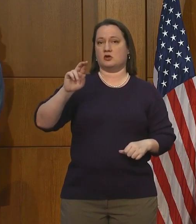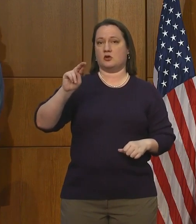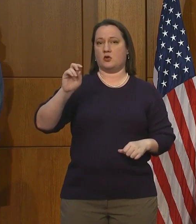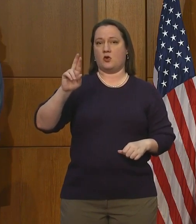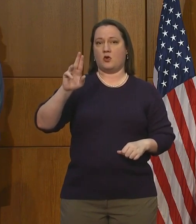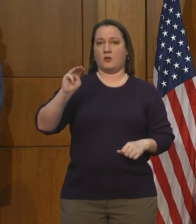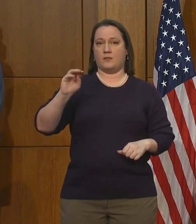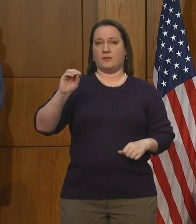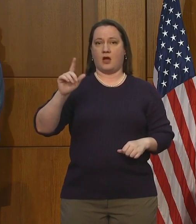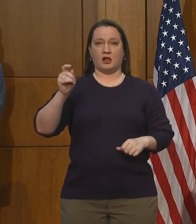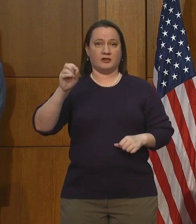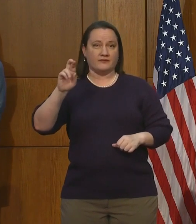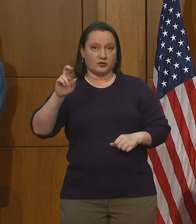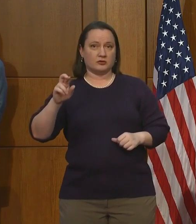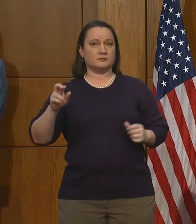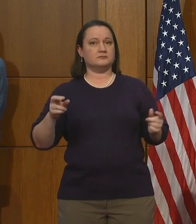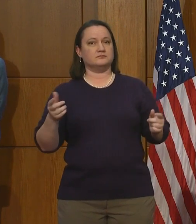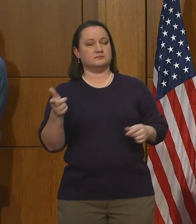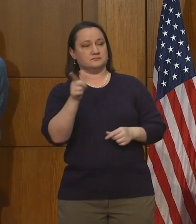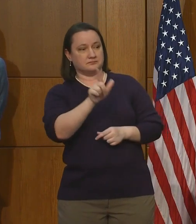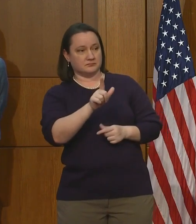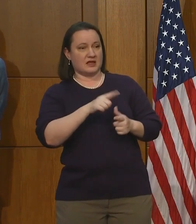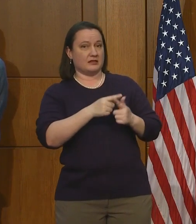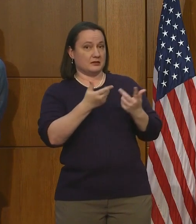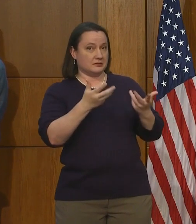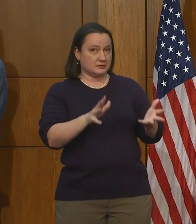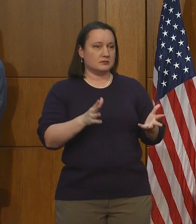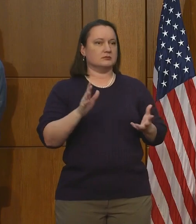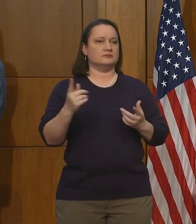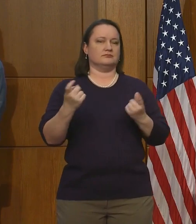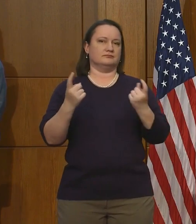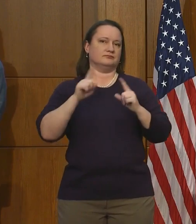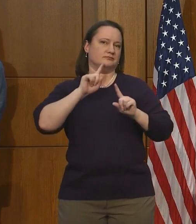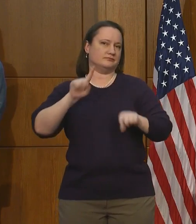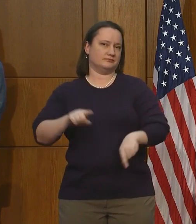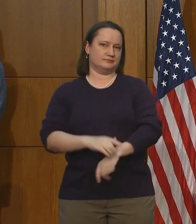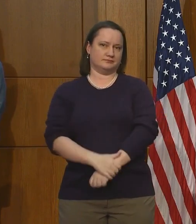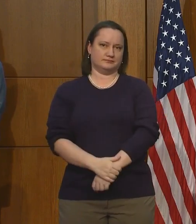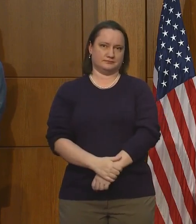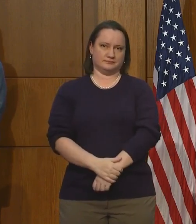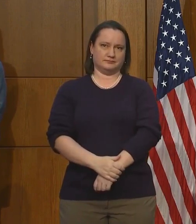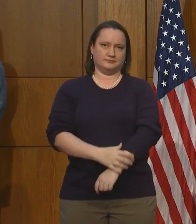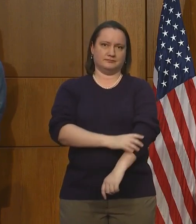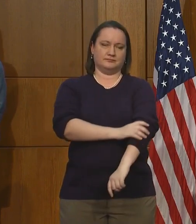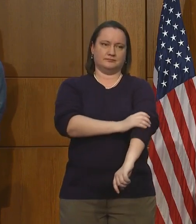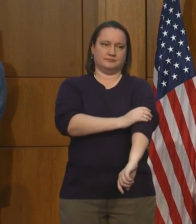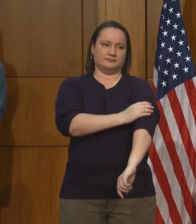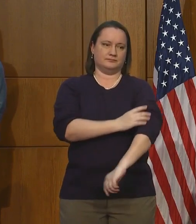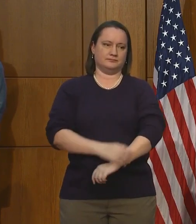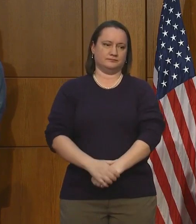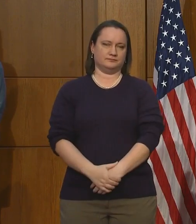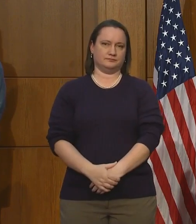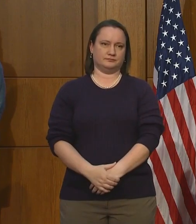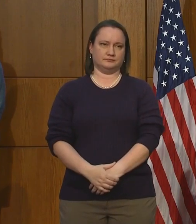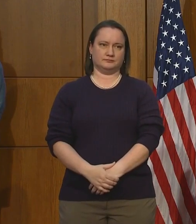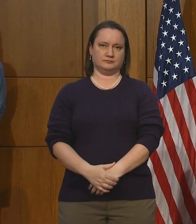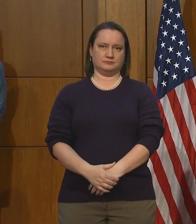COMMISSIONER DR NORM OLIVER TO SPEAK AND THEN WE'LL BE GLAD TO